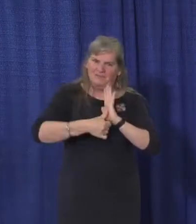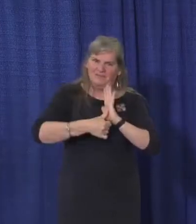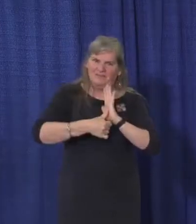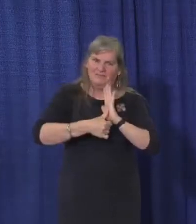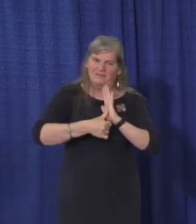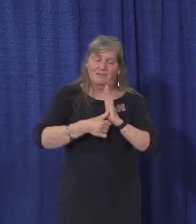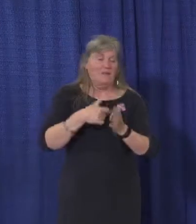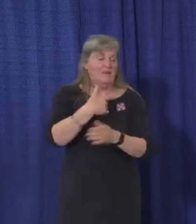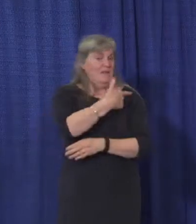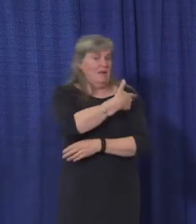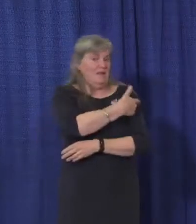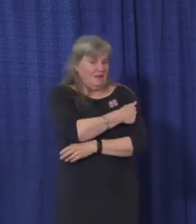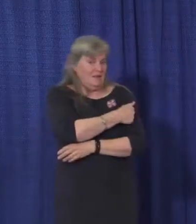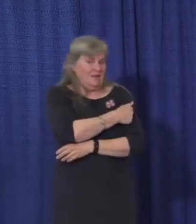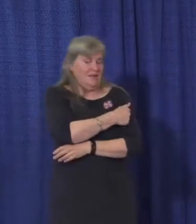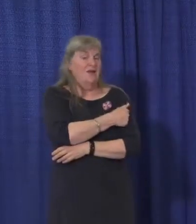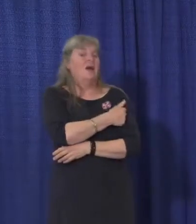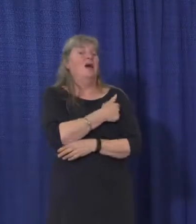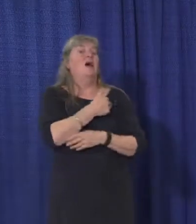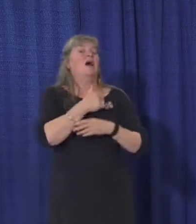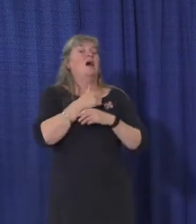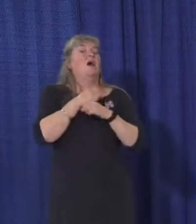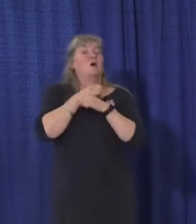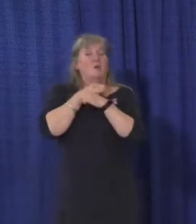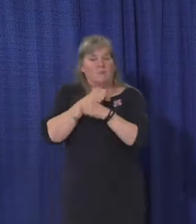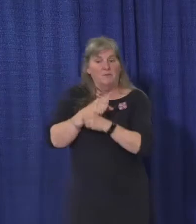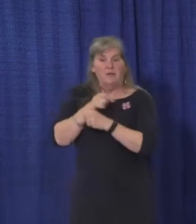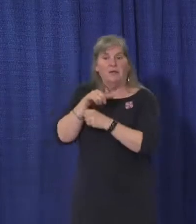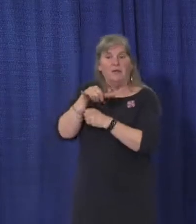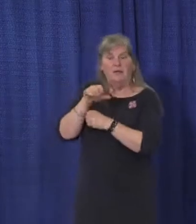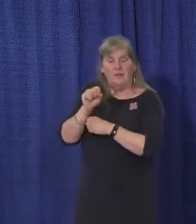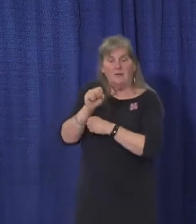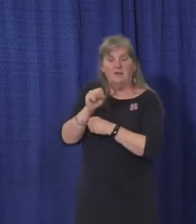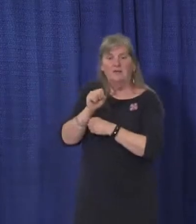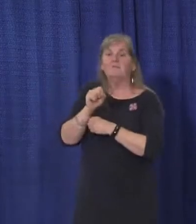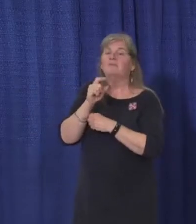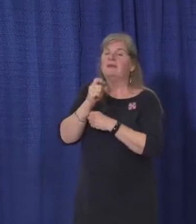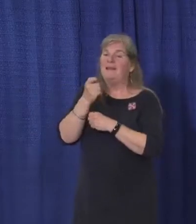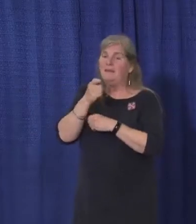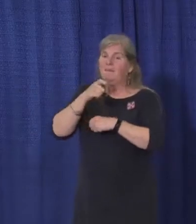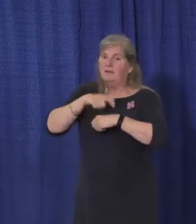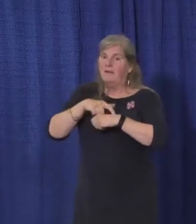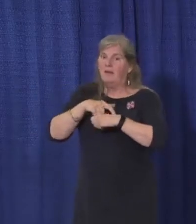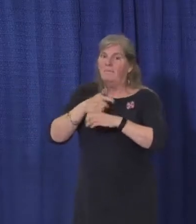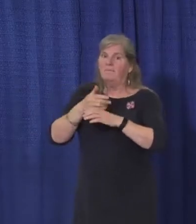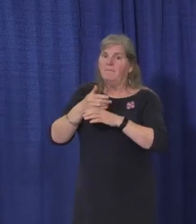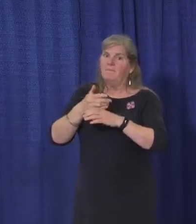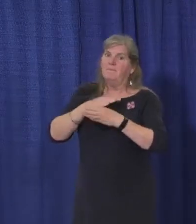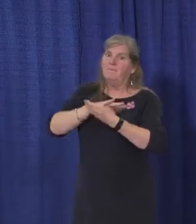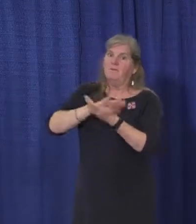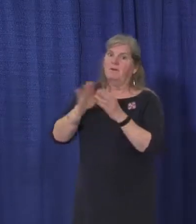Although immunization is an extremely effective tool it does take some time to fully protect